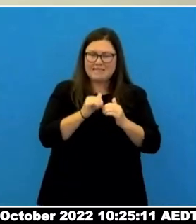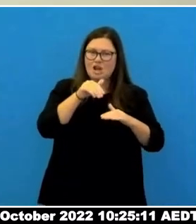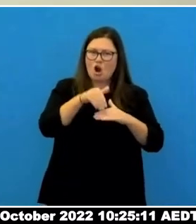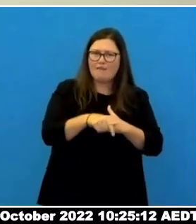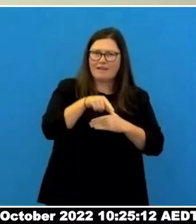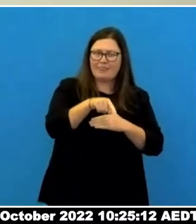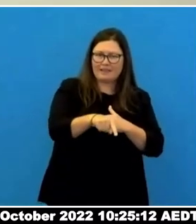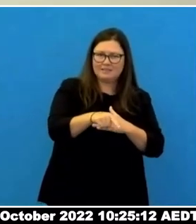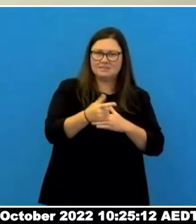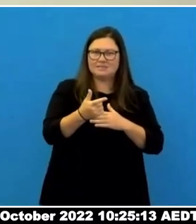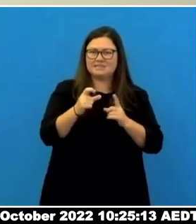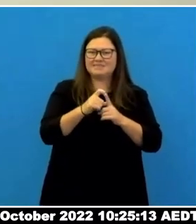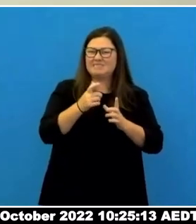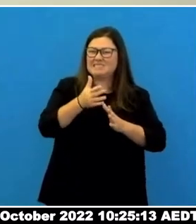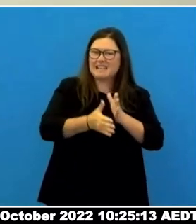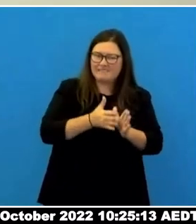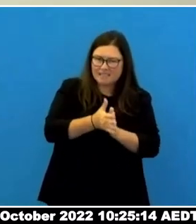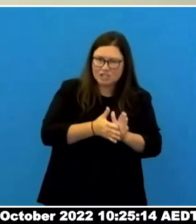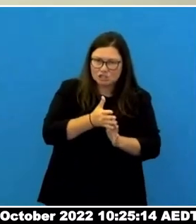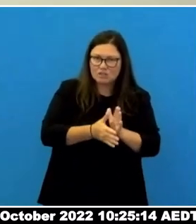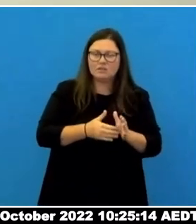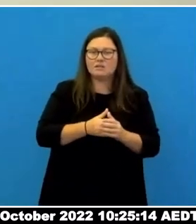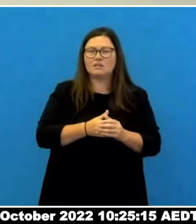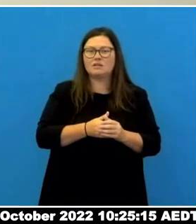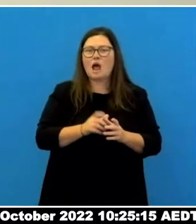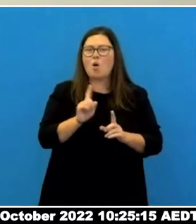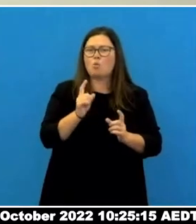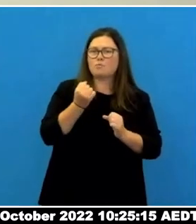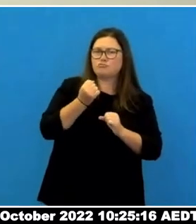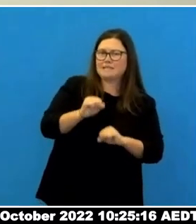to people and what levels. And so this underscores what you have said